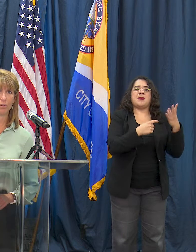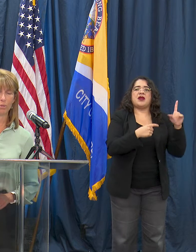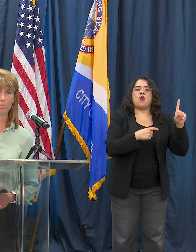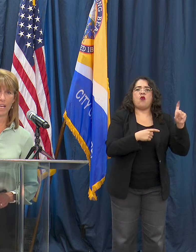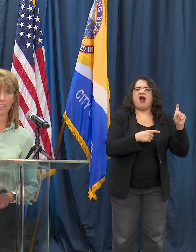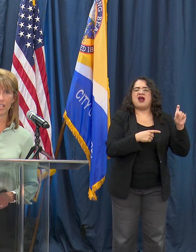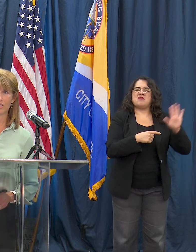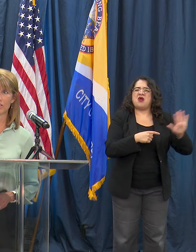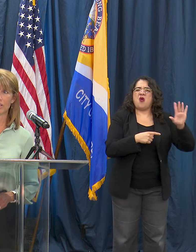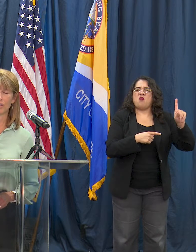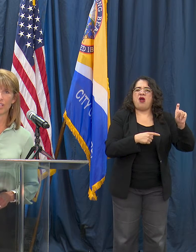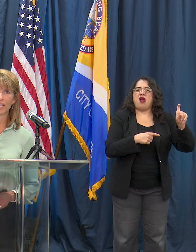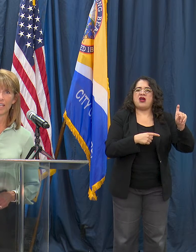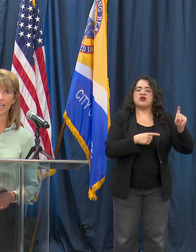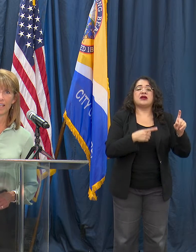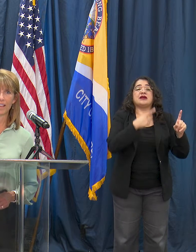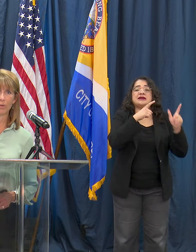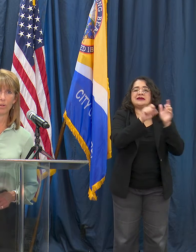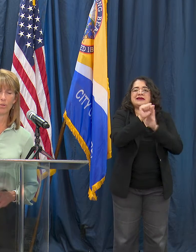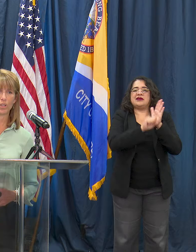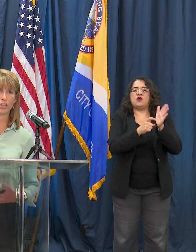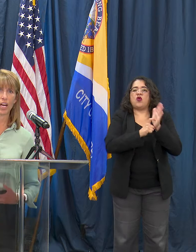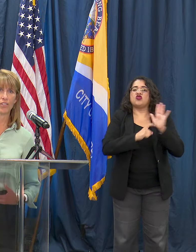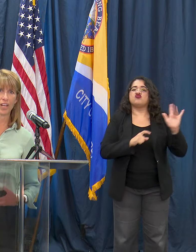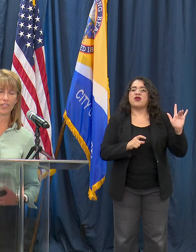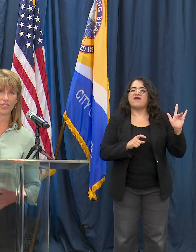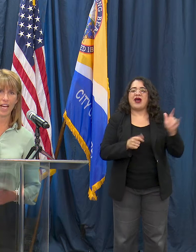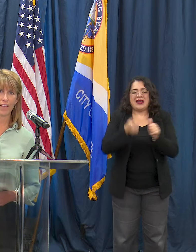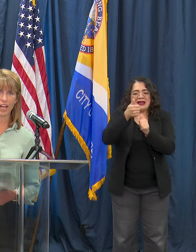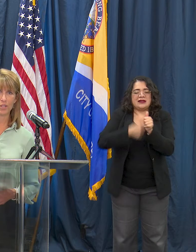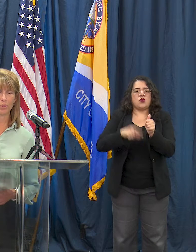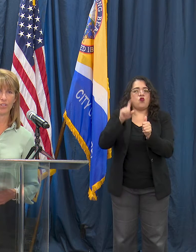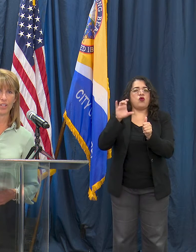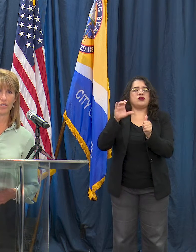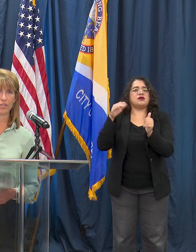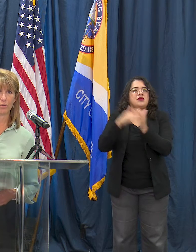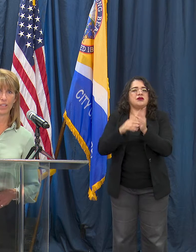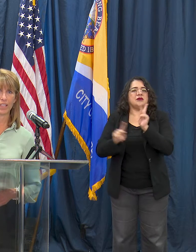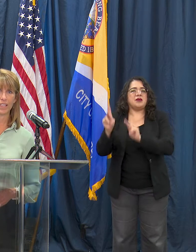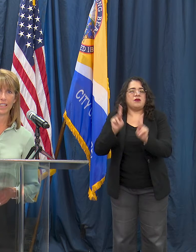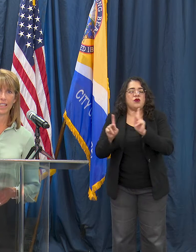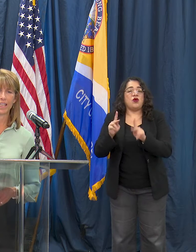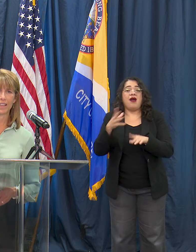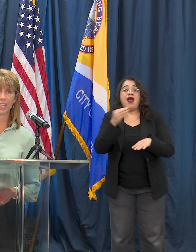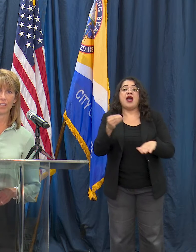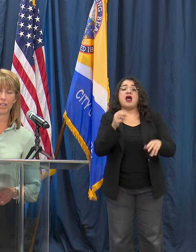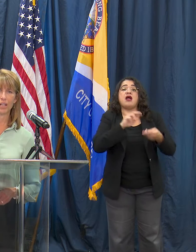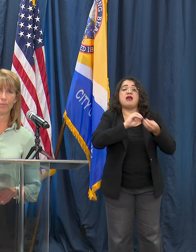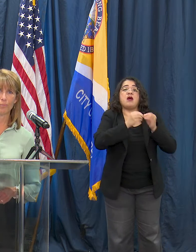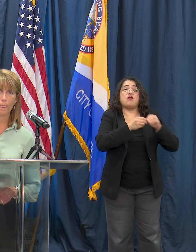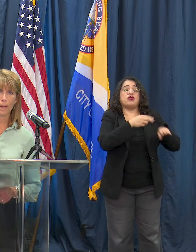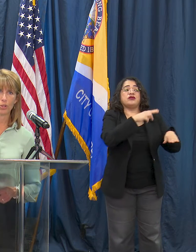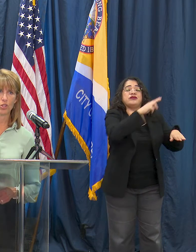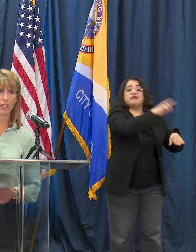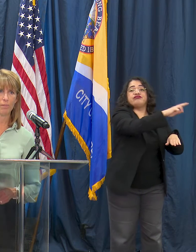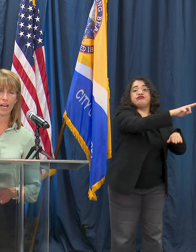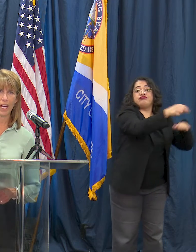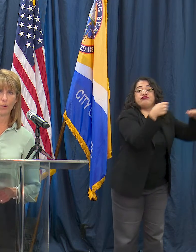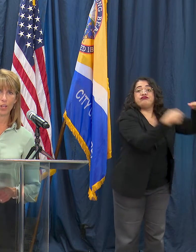really be paying attention to. That would cause us, that and the hospitalizations, to really think more strongly about how we